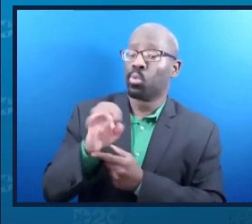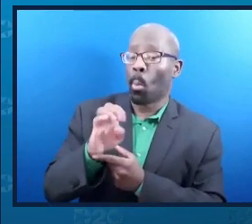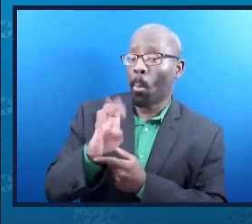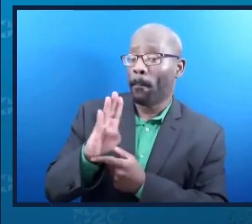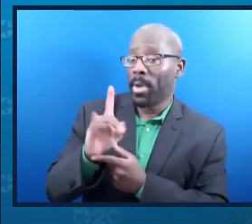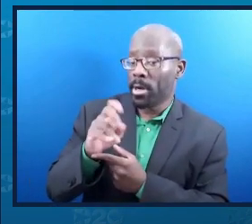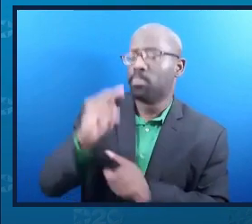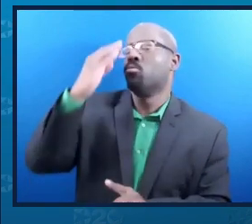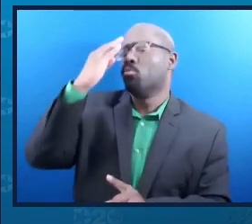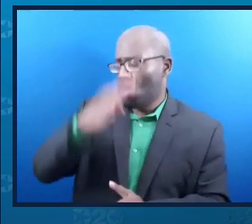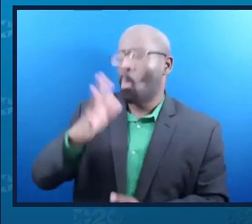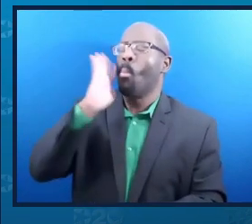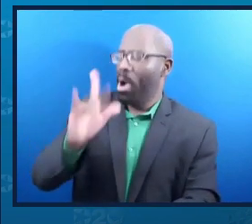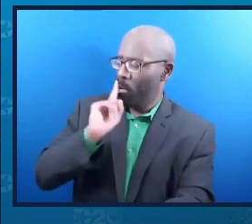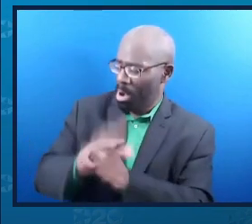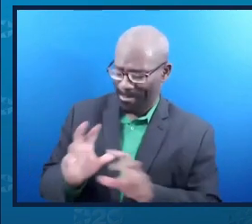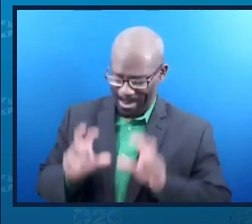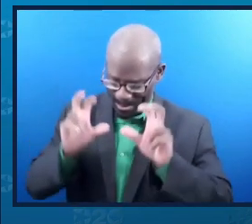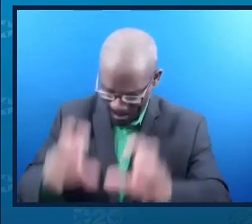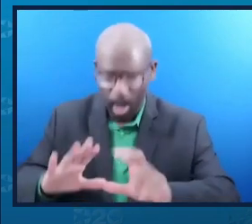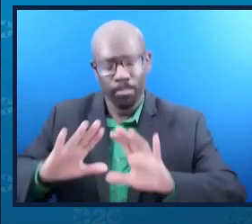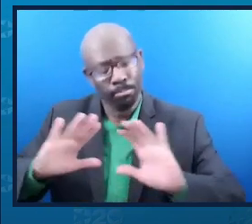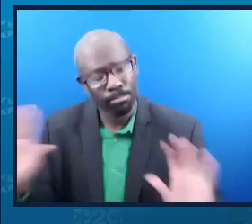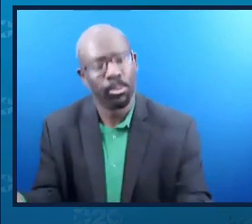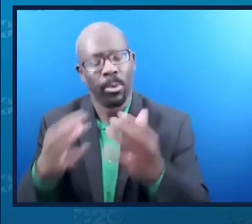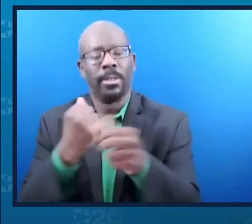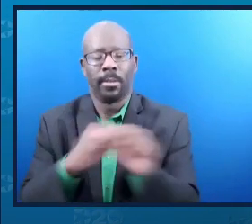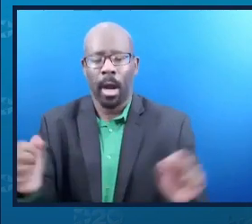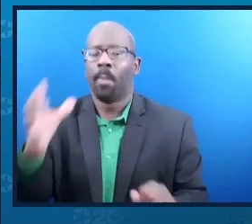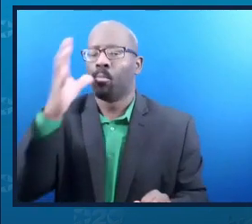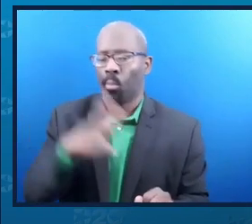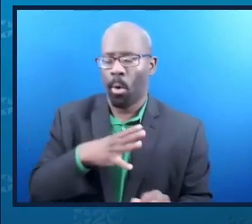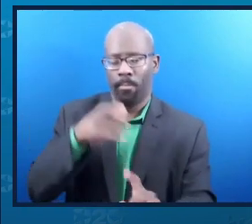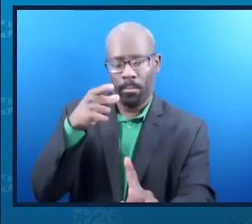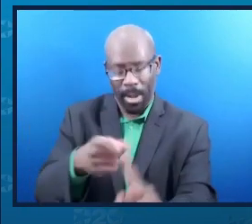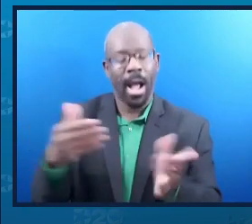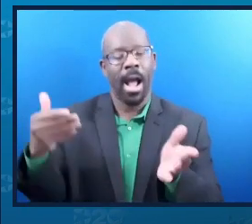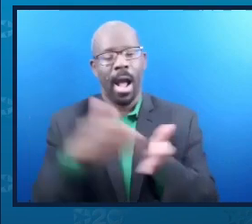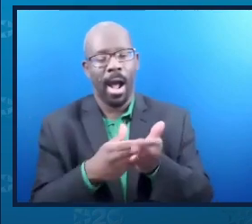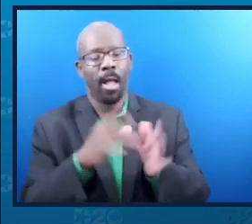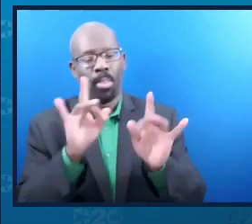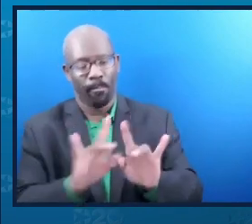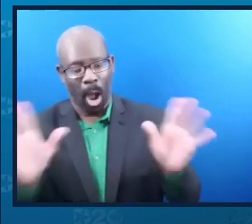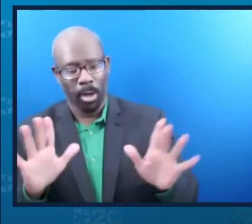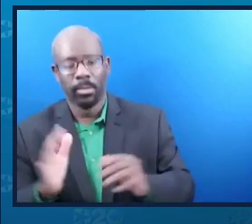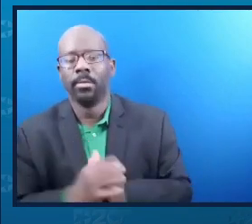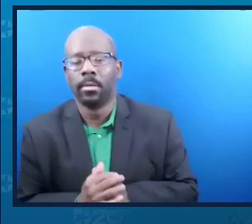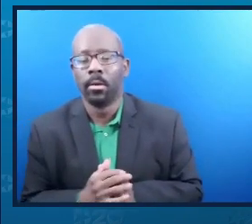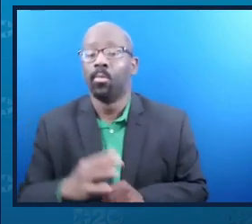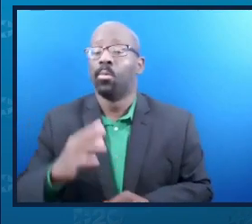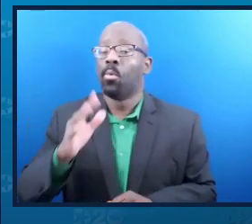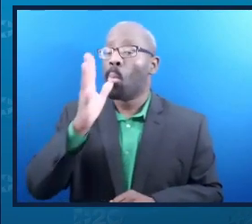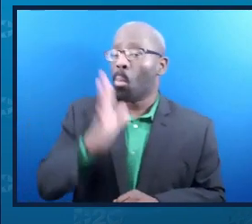WHICH WOMEN ARE SAFE ON COLLEGE CAMPUSES, ONLINE, AND OUT IN THE WORLD. SO, OUR WORK MUST CONTINUE. JOE BIDEN IS COMMITTED TO DOING